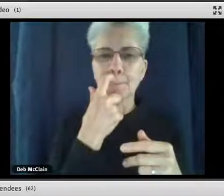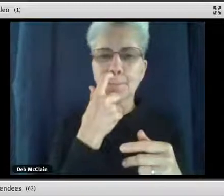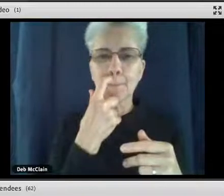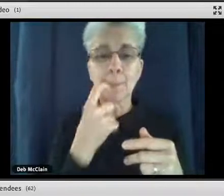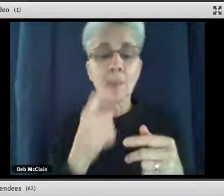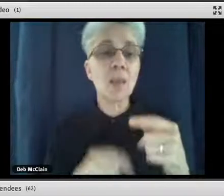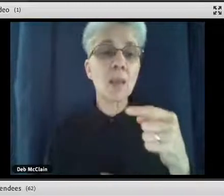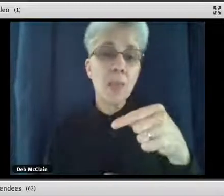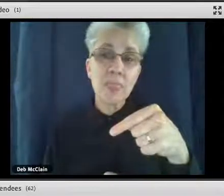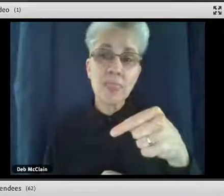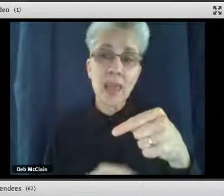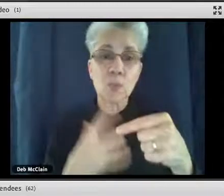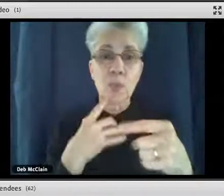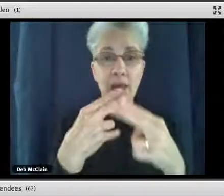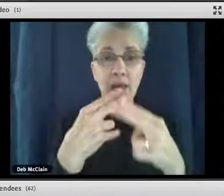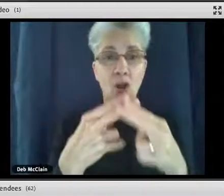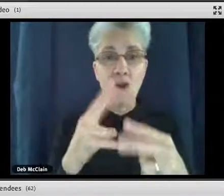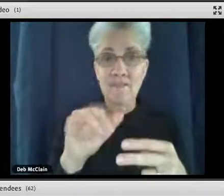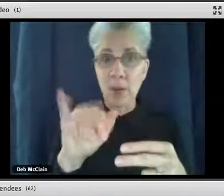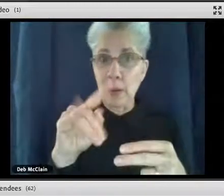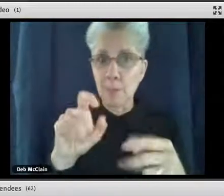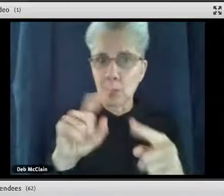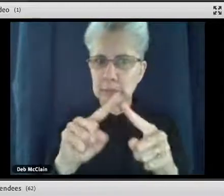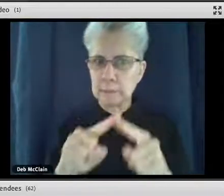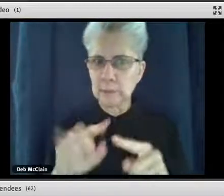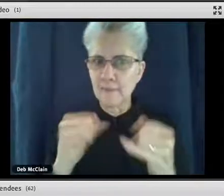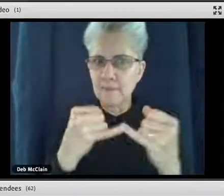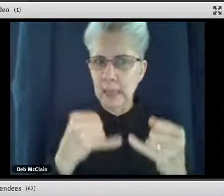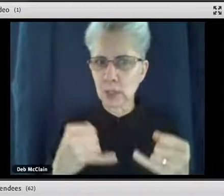And this is part of what they call variable fields